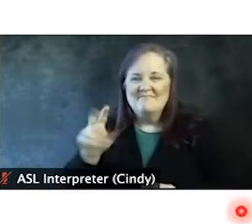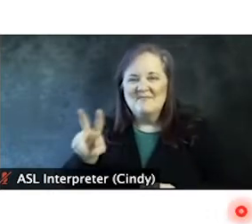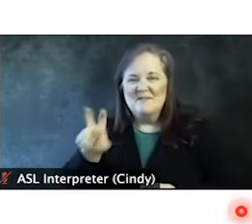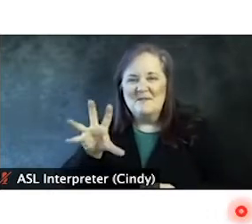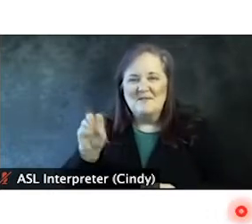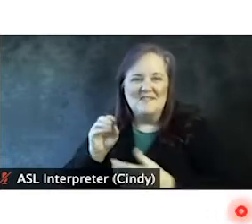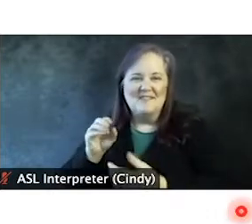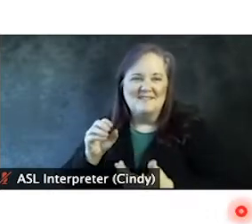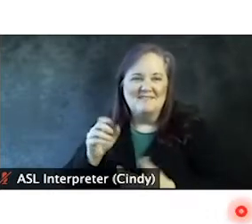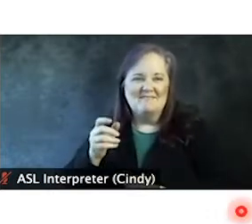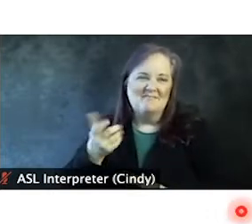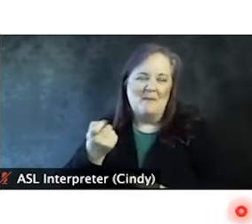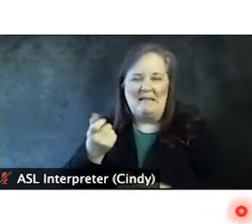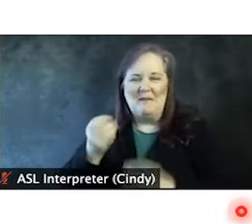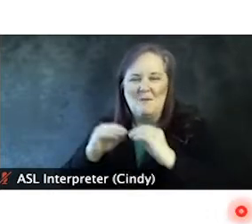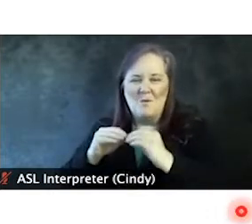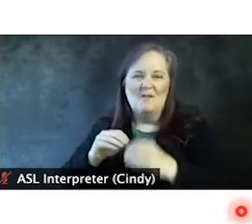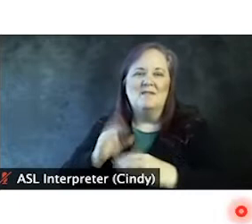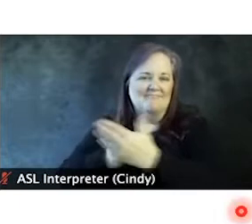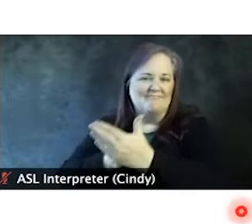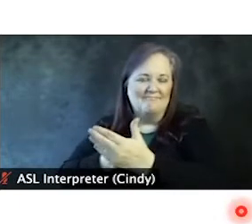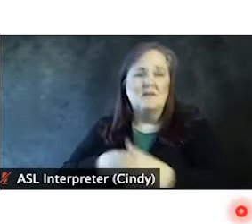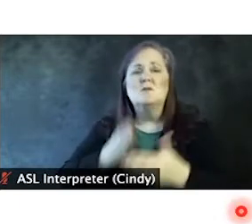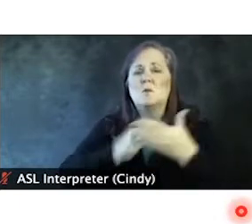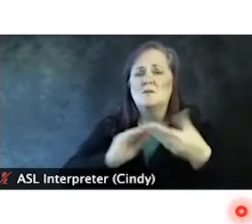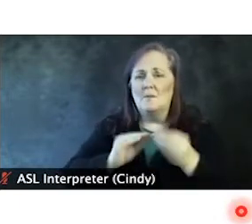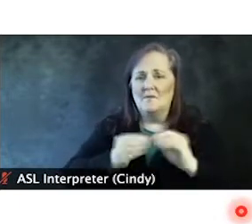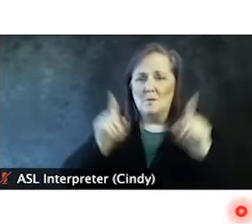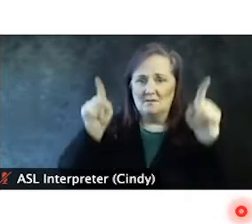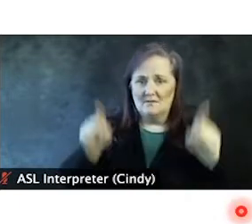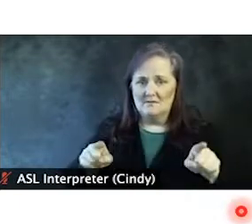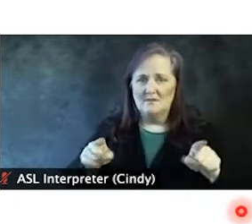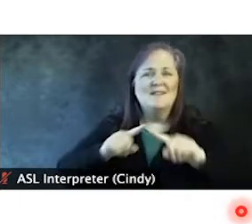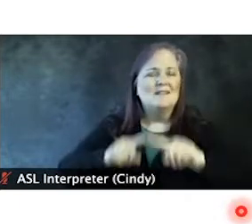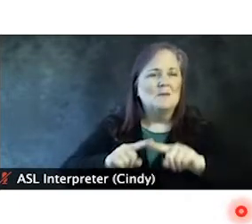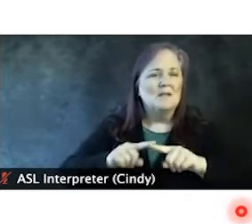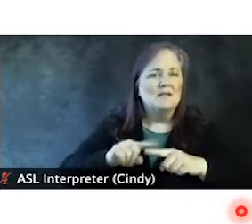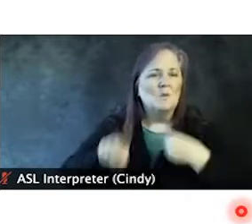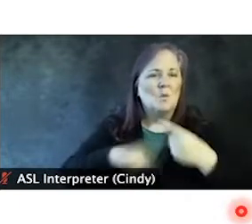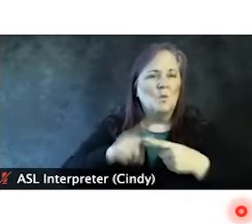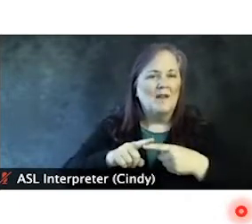And again, the funding from that initiative is running out. And so it's an attempt to reup that.